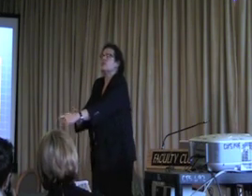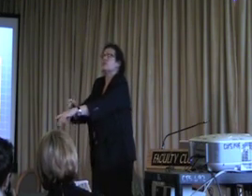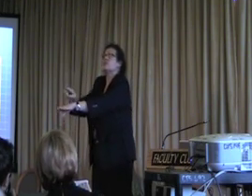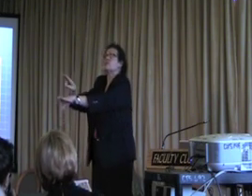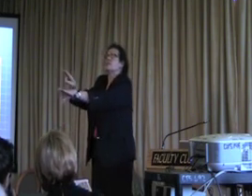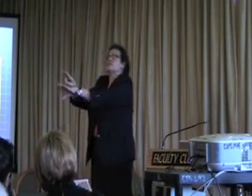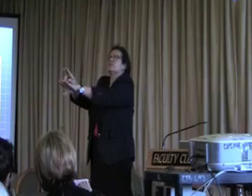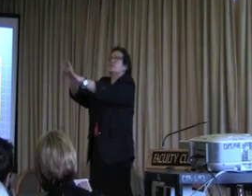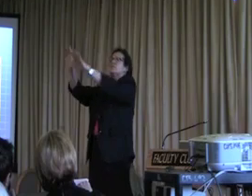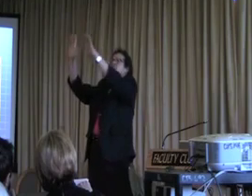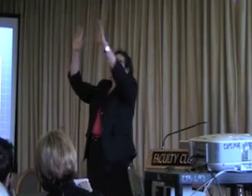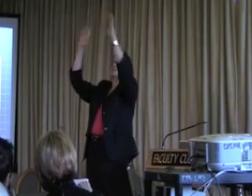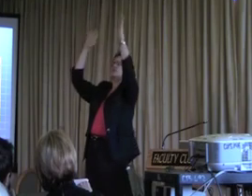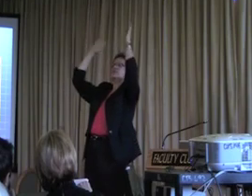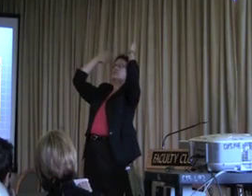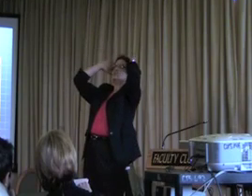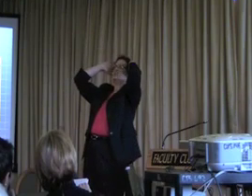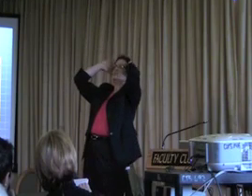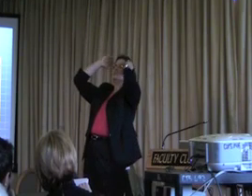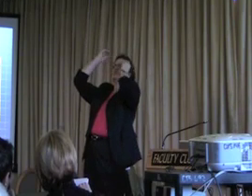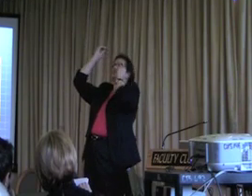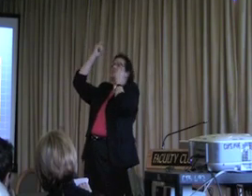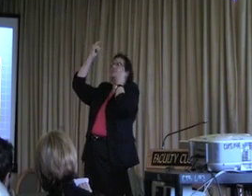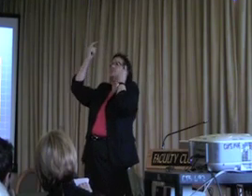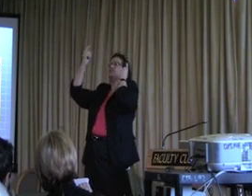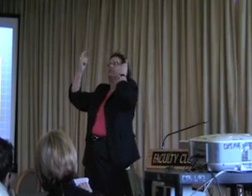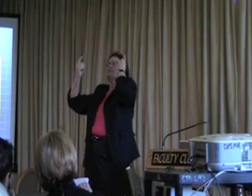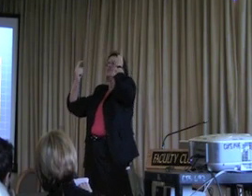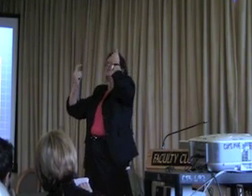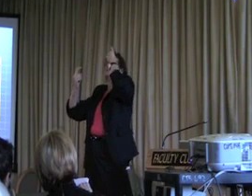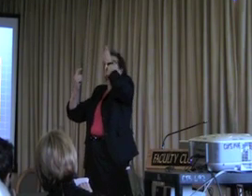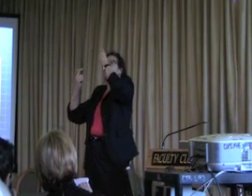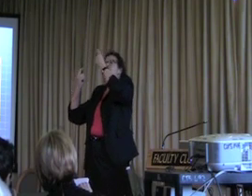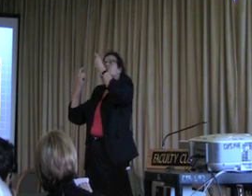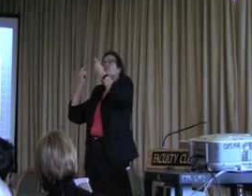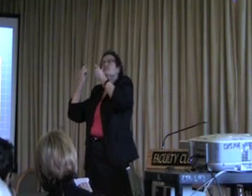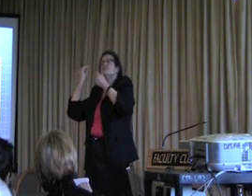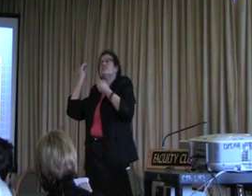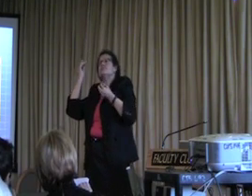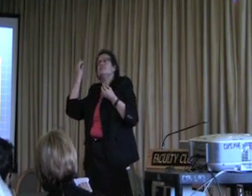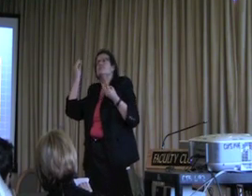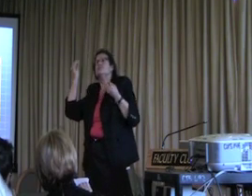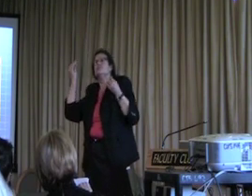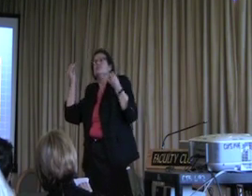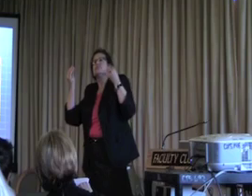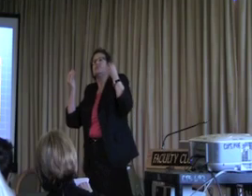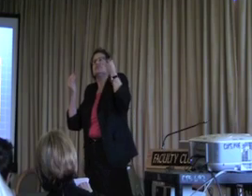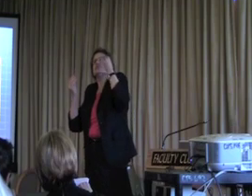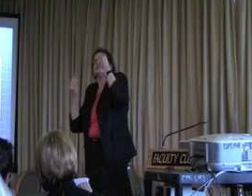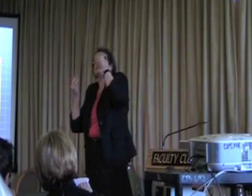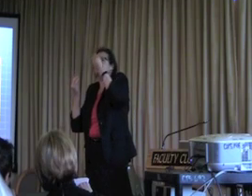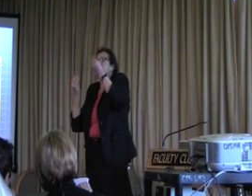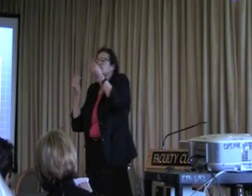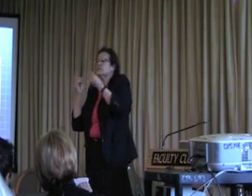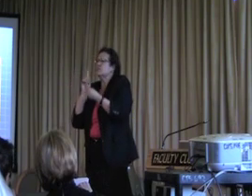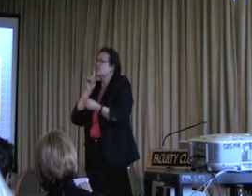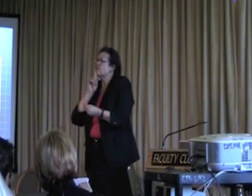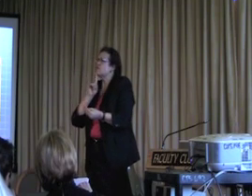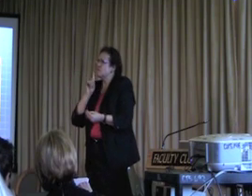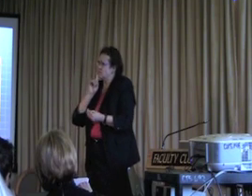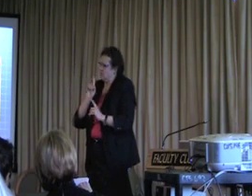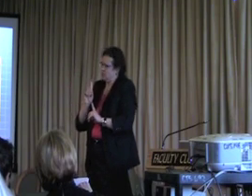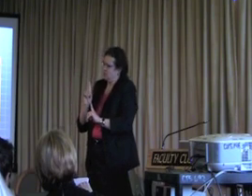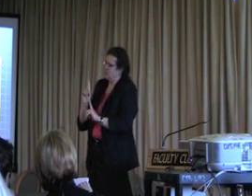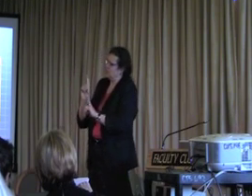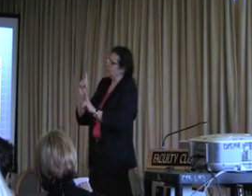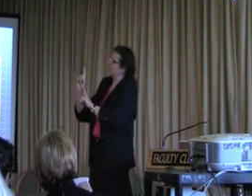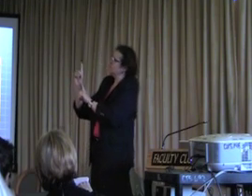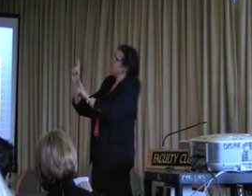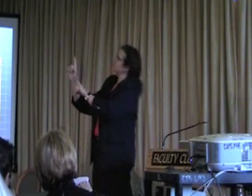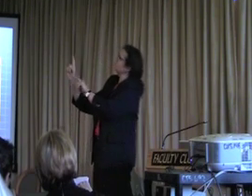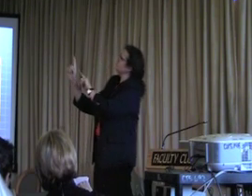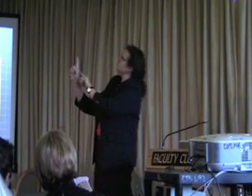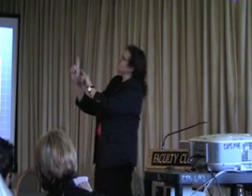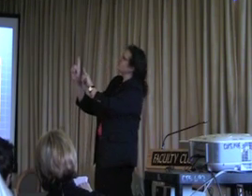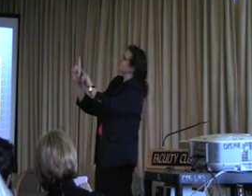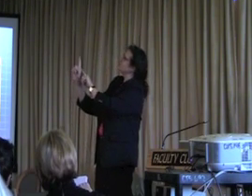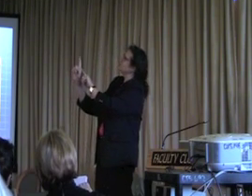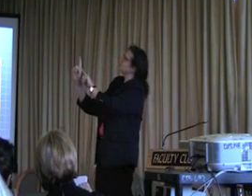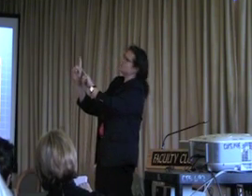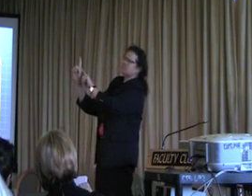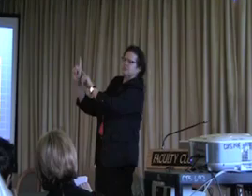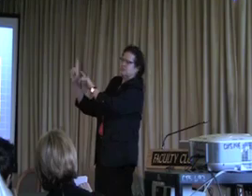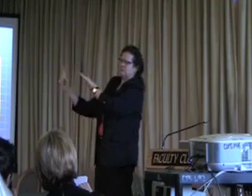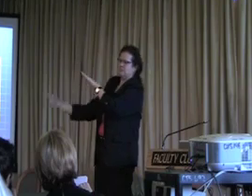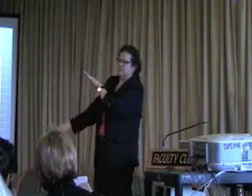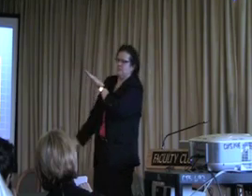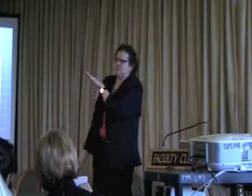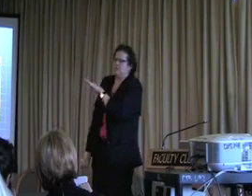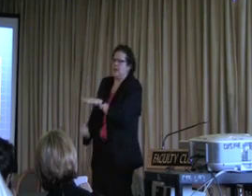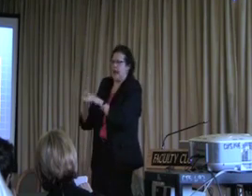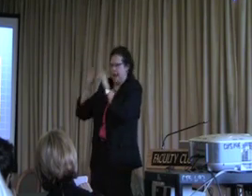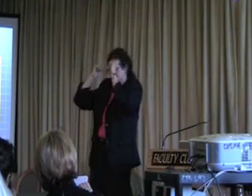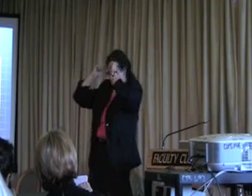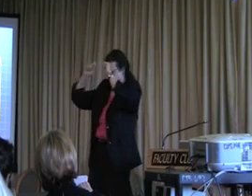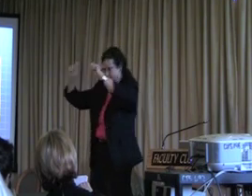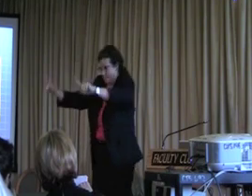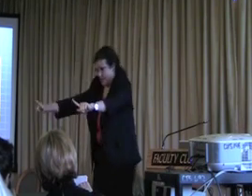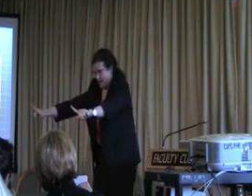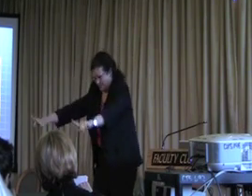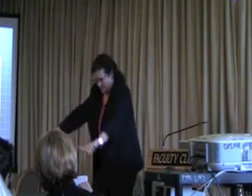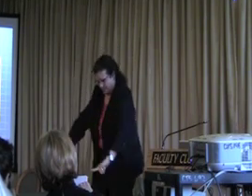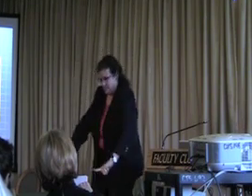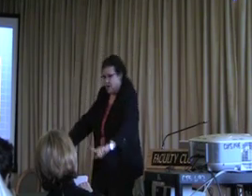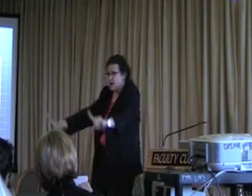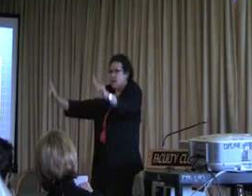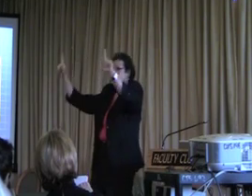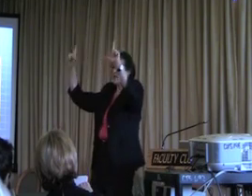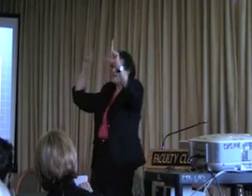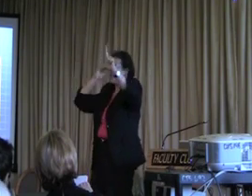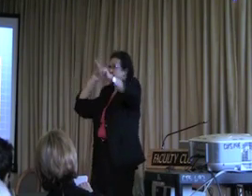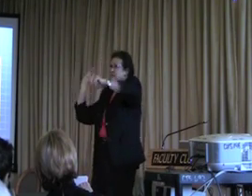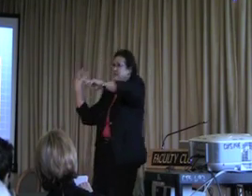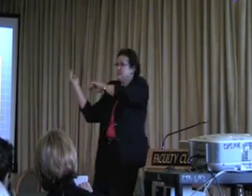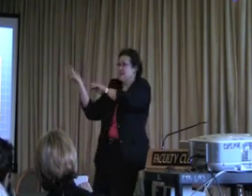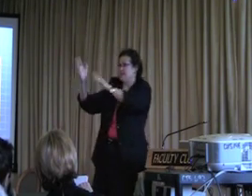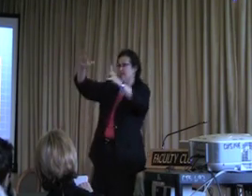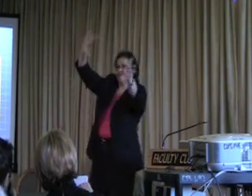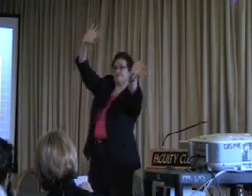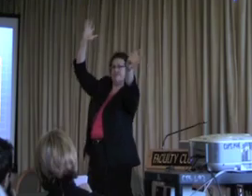when on my couch I lie, in vacant or in pensive mood, they flash upon that inward eye, which